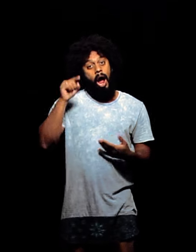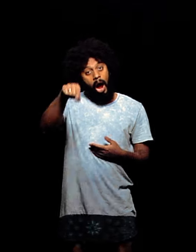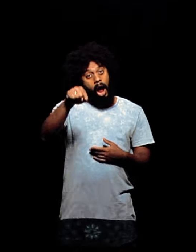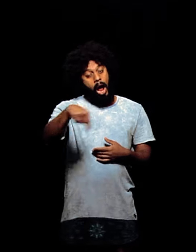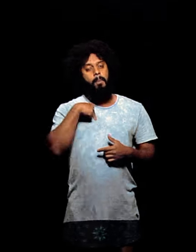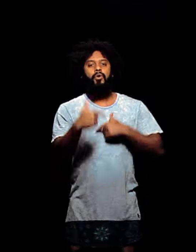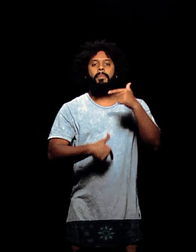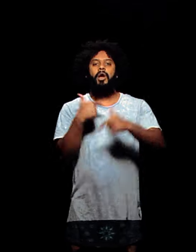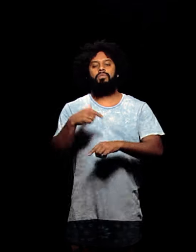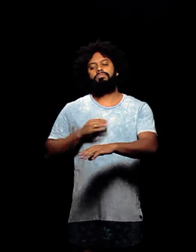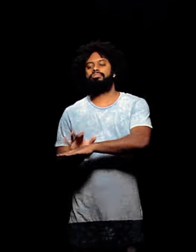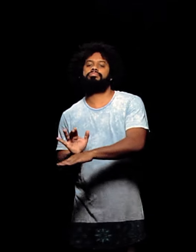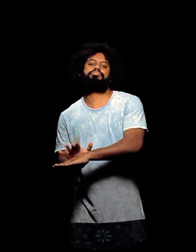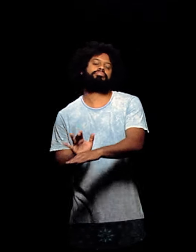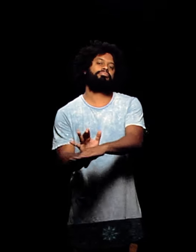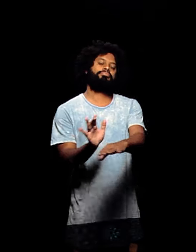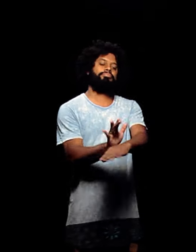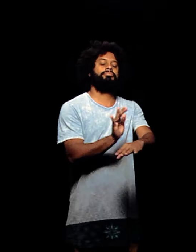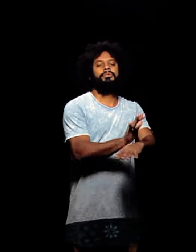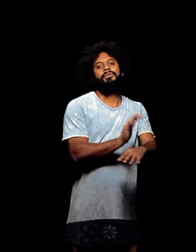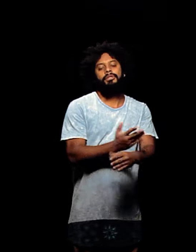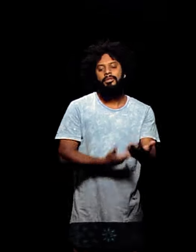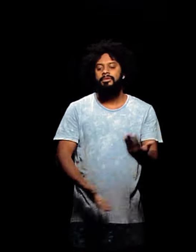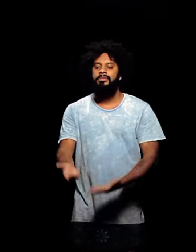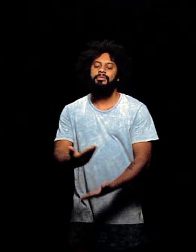And that is my job as a deaf black man: